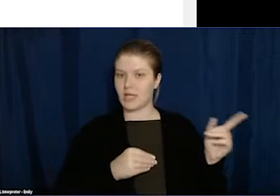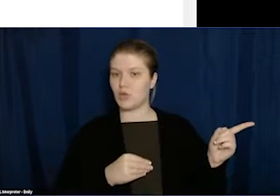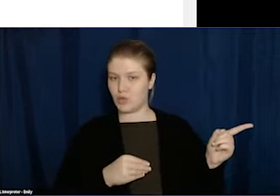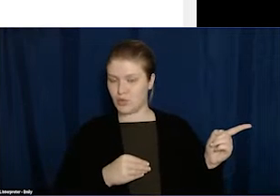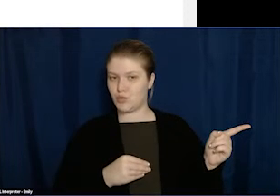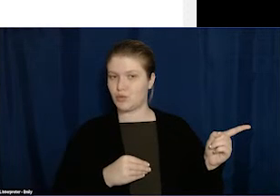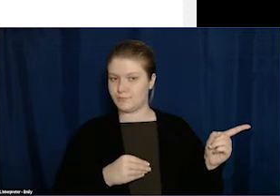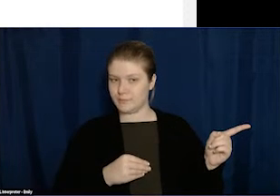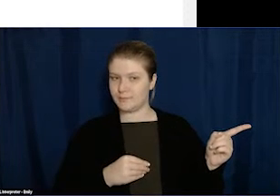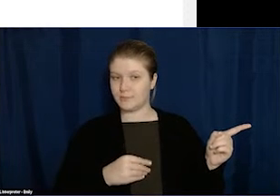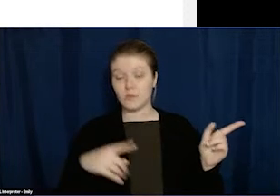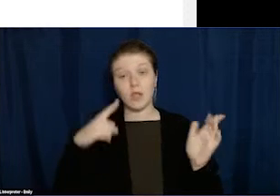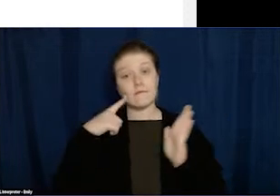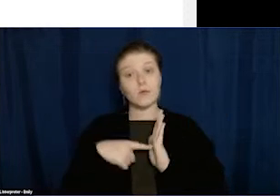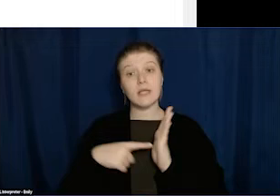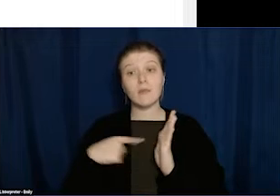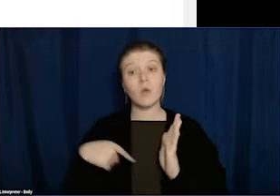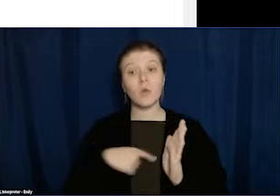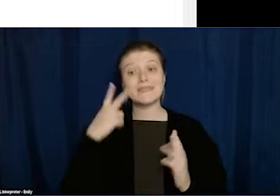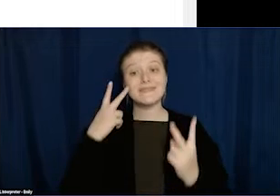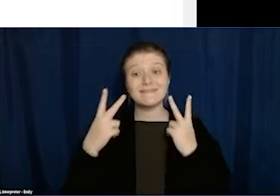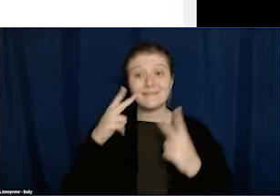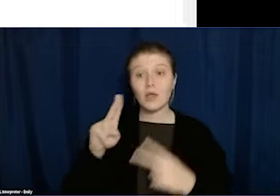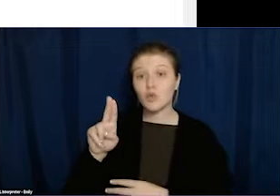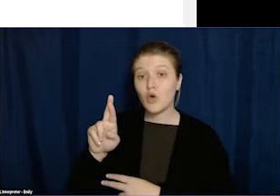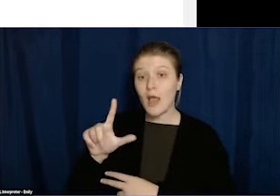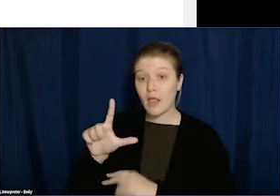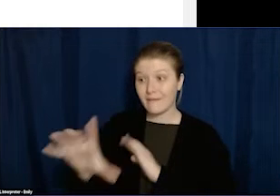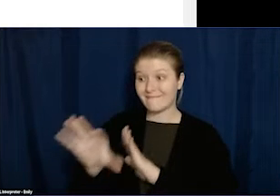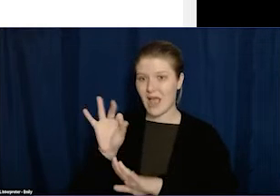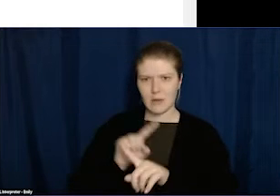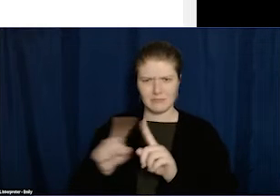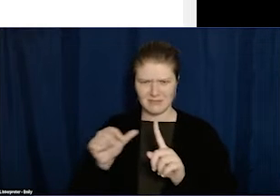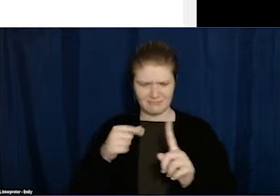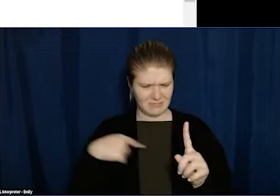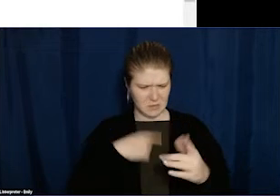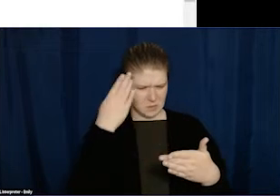So, for example, we see sometimes URLs are found even though you don't visually see them. How can I fix that?